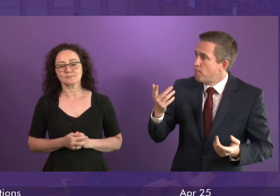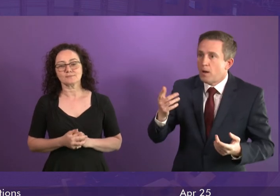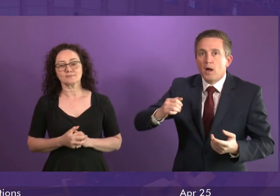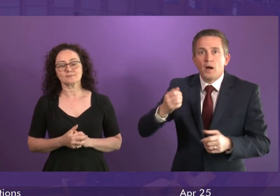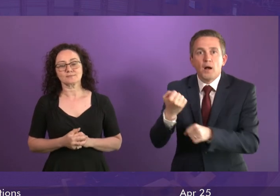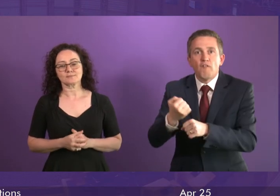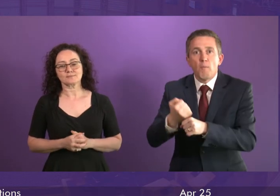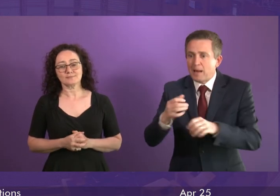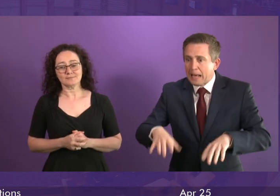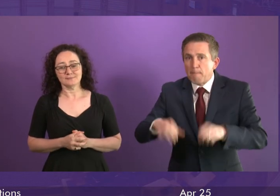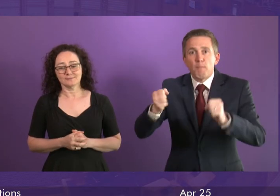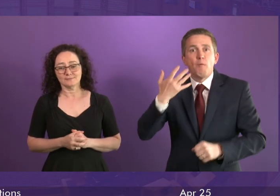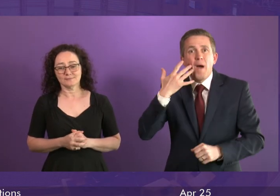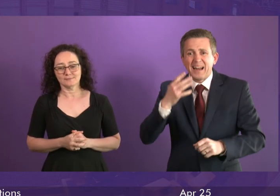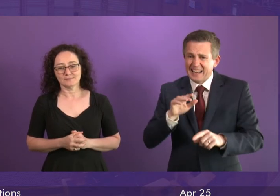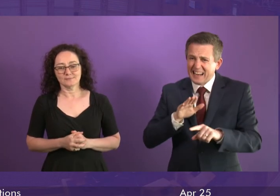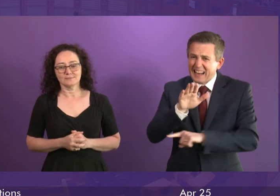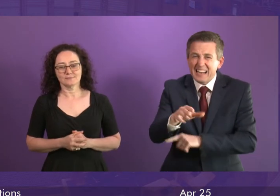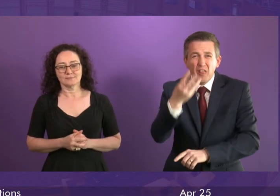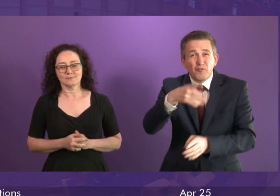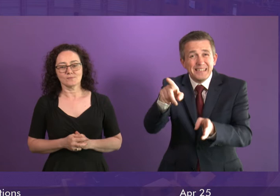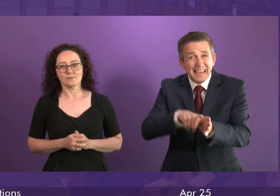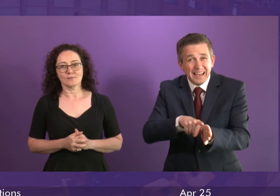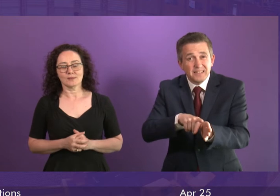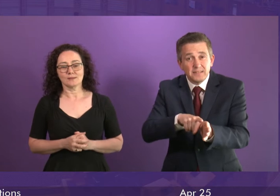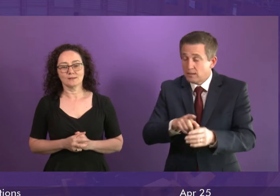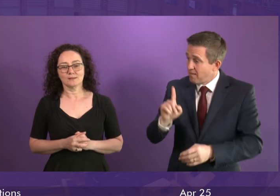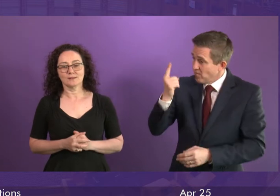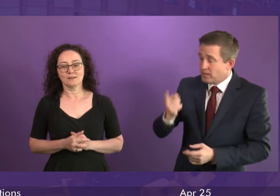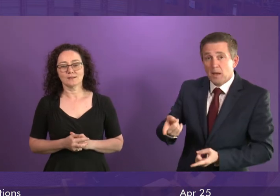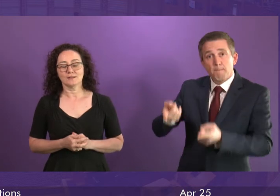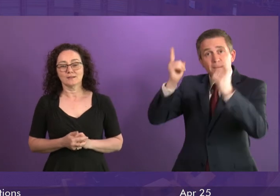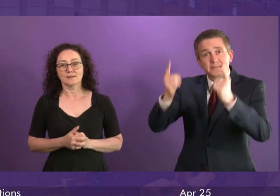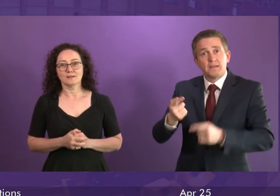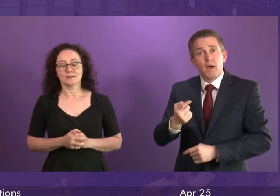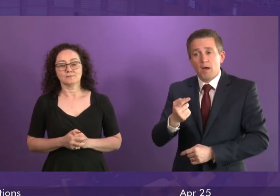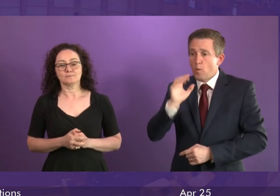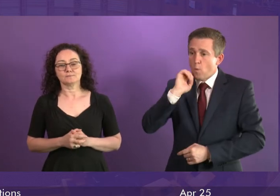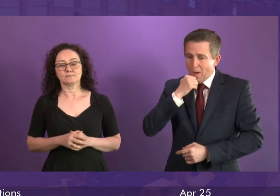them for another three years. If the First Minister tells us today that she will fast-track